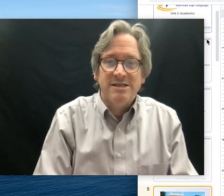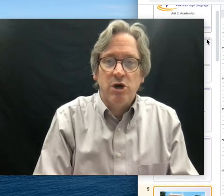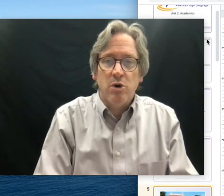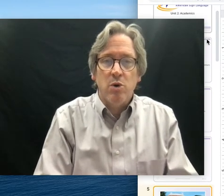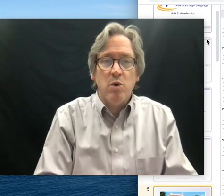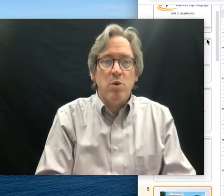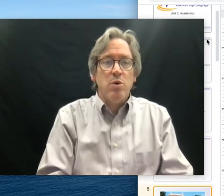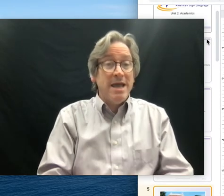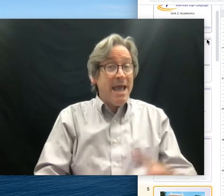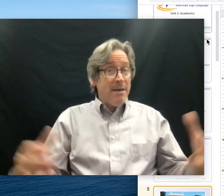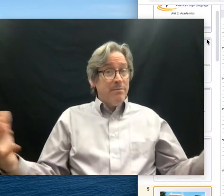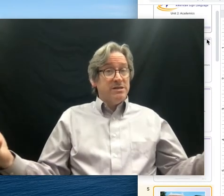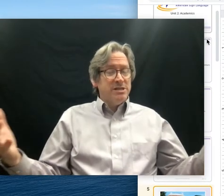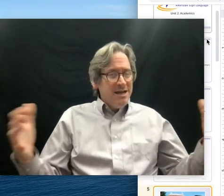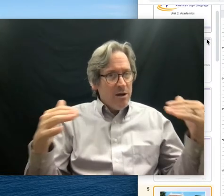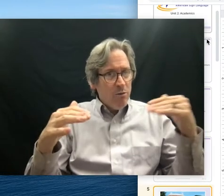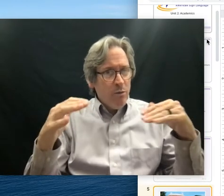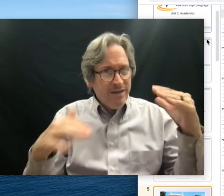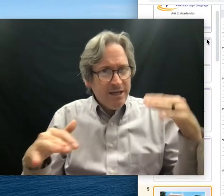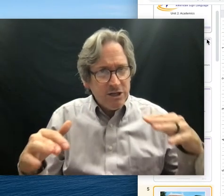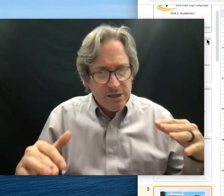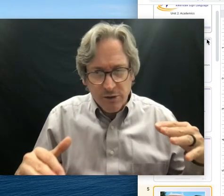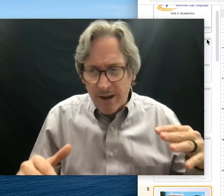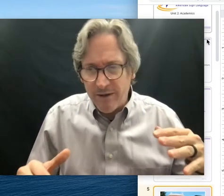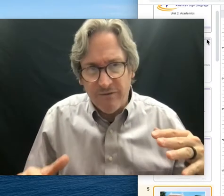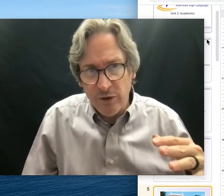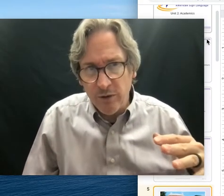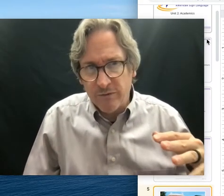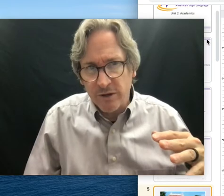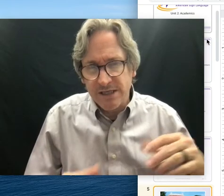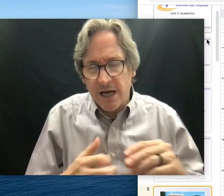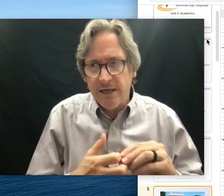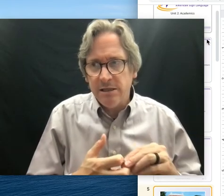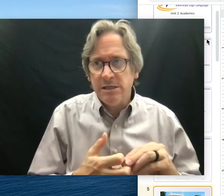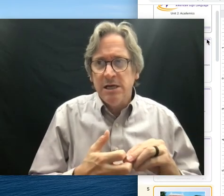so campus now with each of these are maybe a few different signs